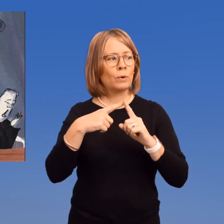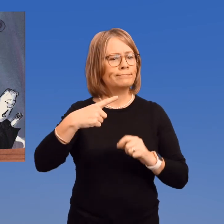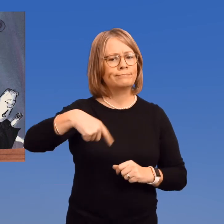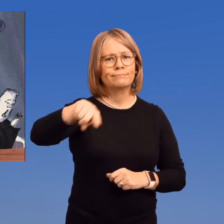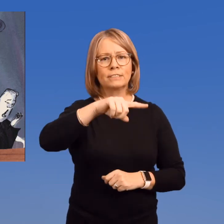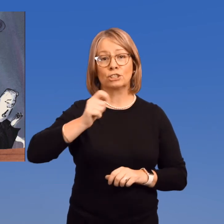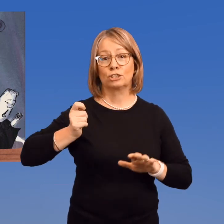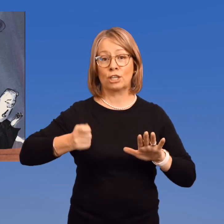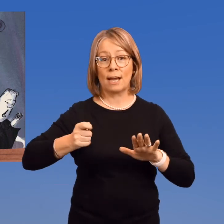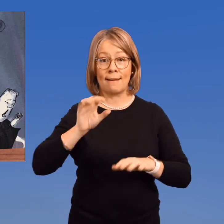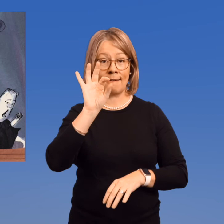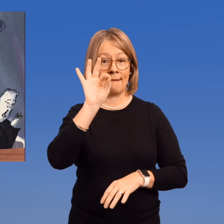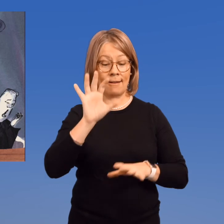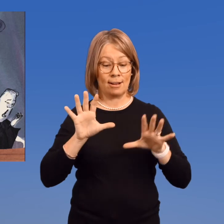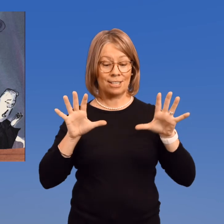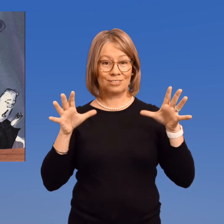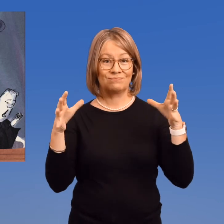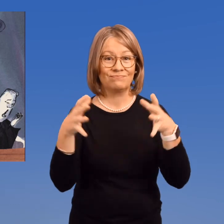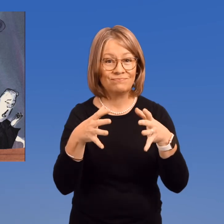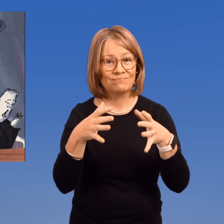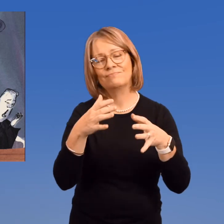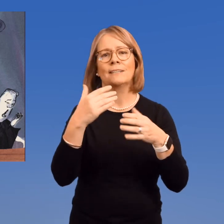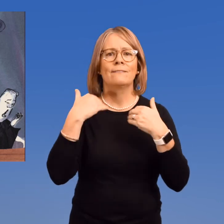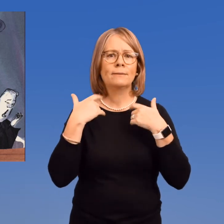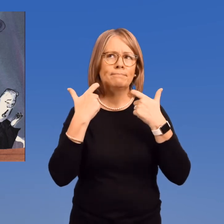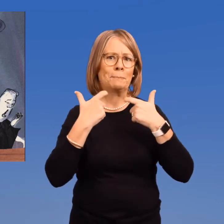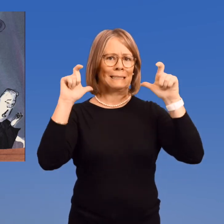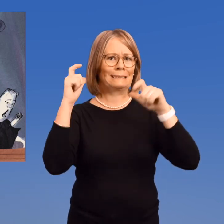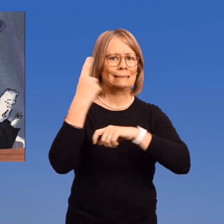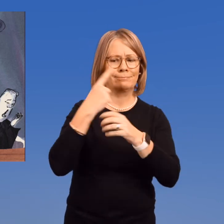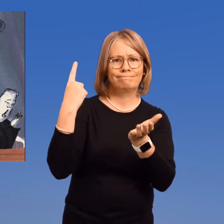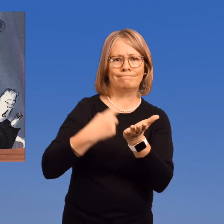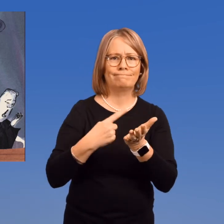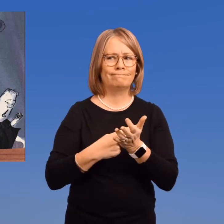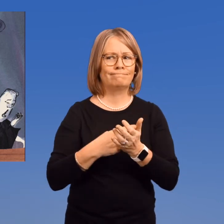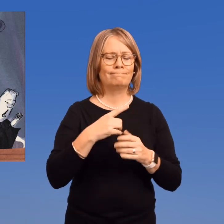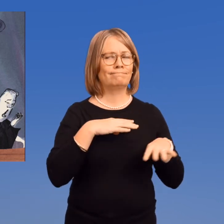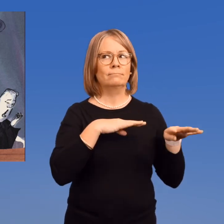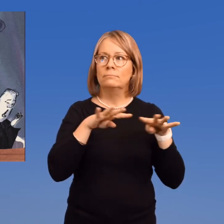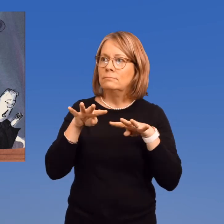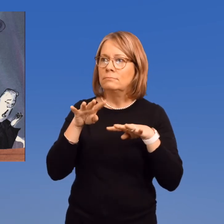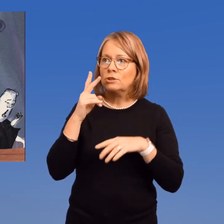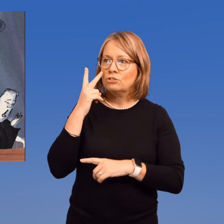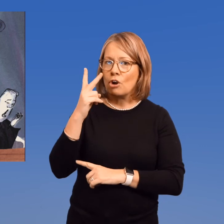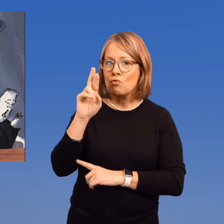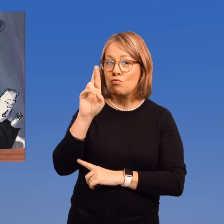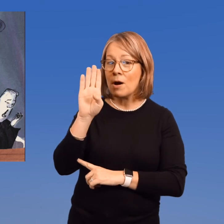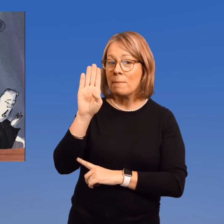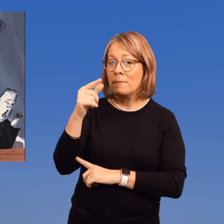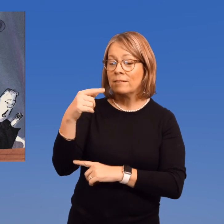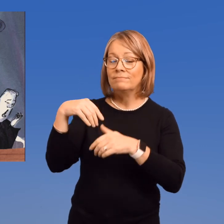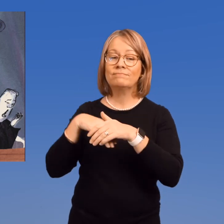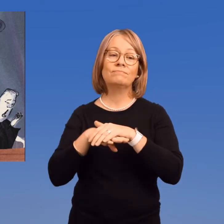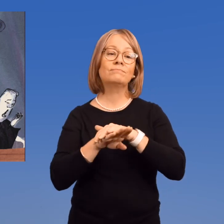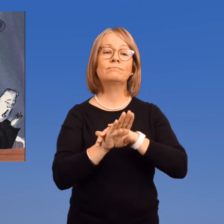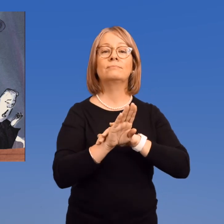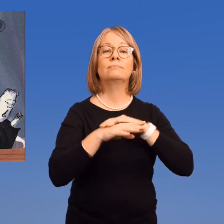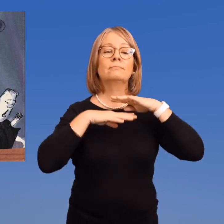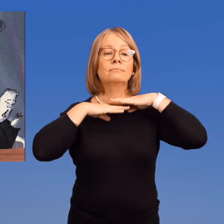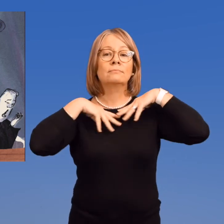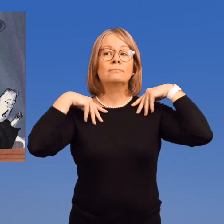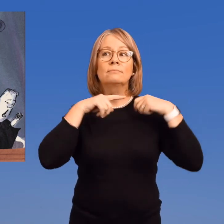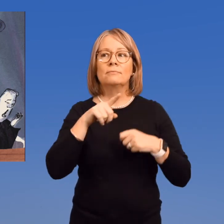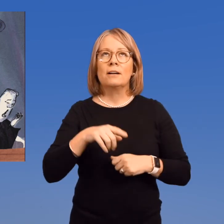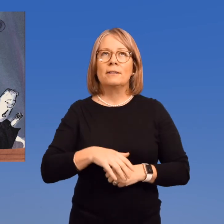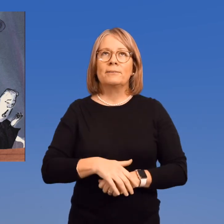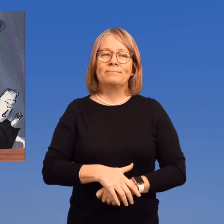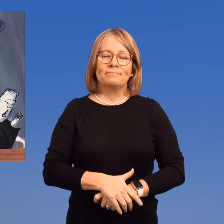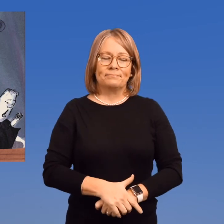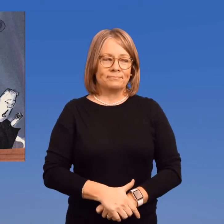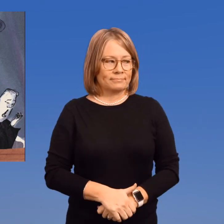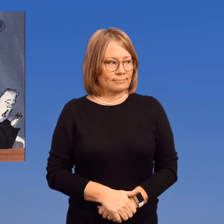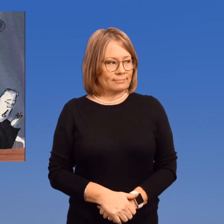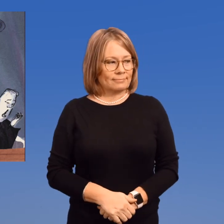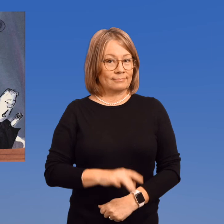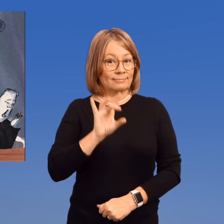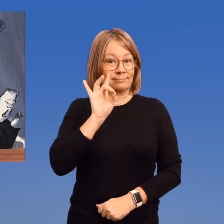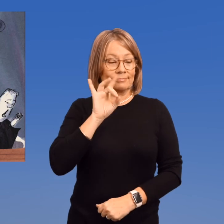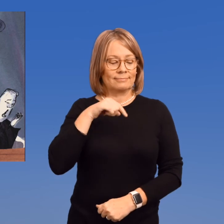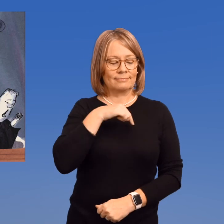When the nine judges had an important discussion and saw Ruth enter with her dissent collar,